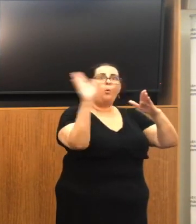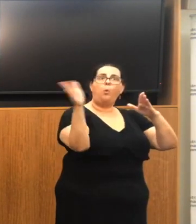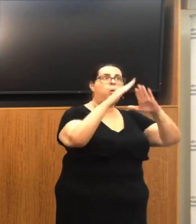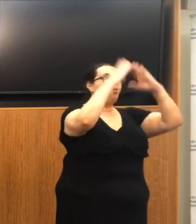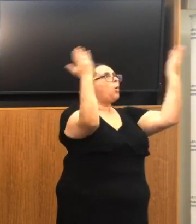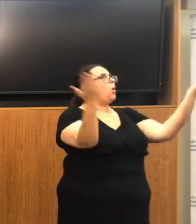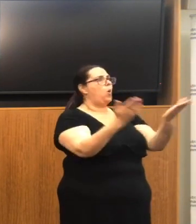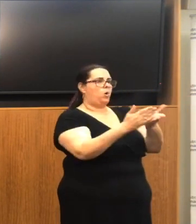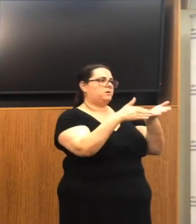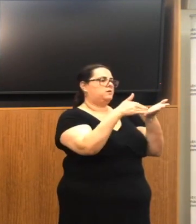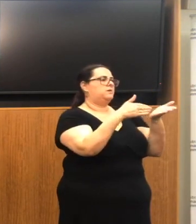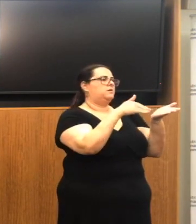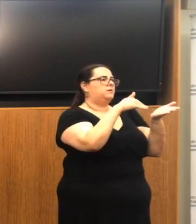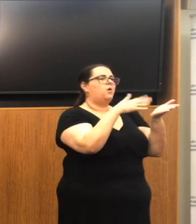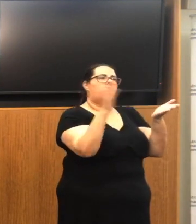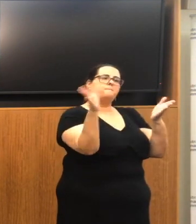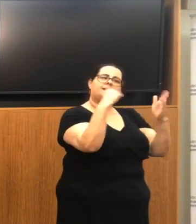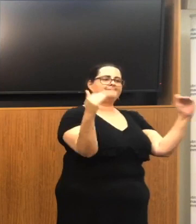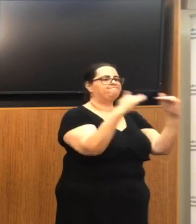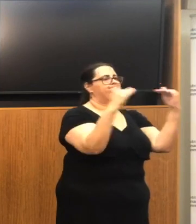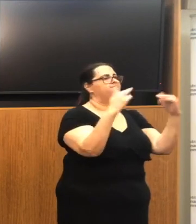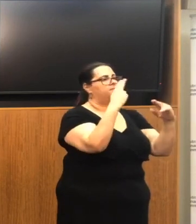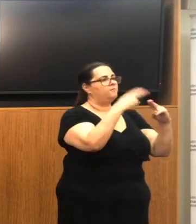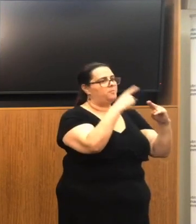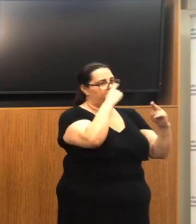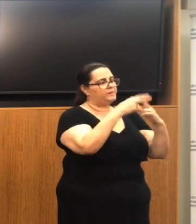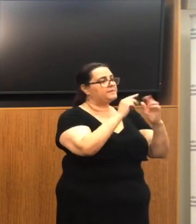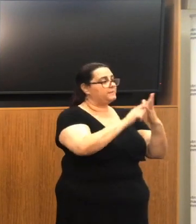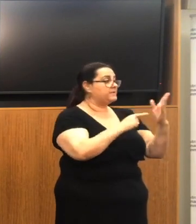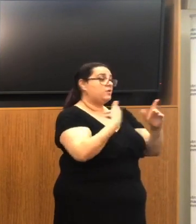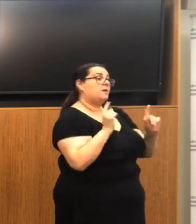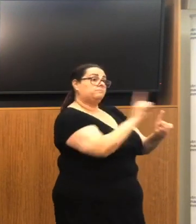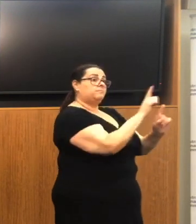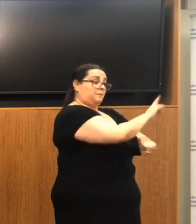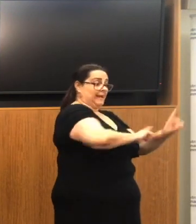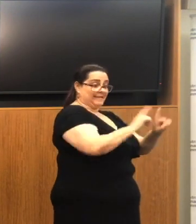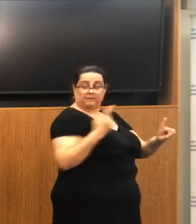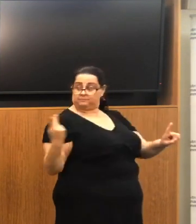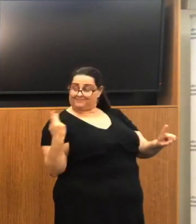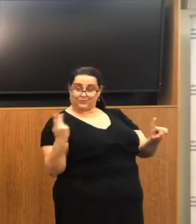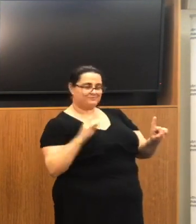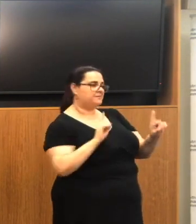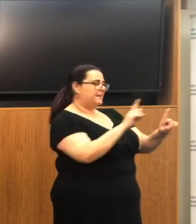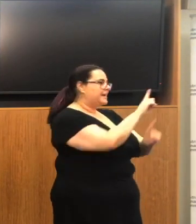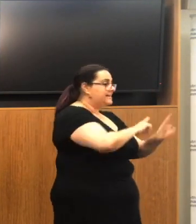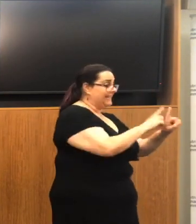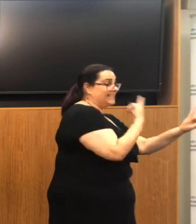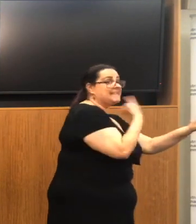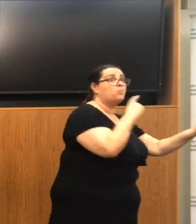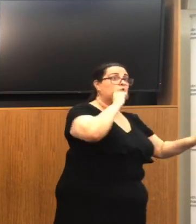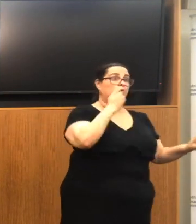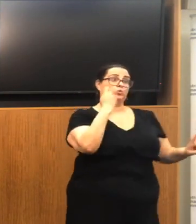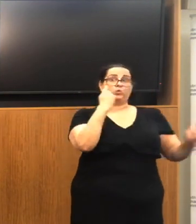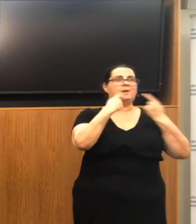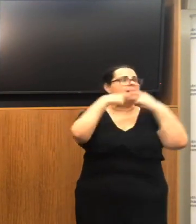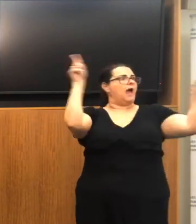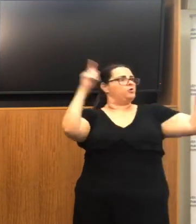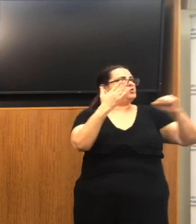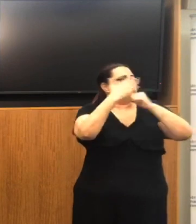And when he met with us, in that meeting to tell us, that he was going to soon announce that this inclusive